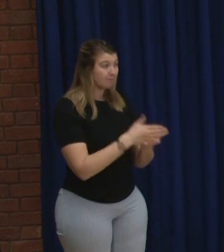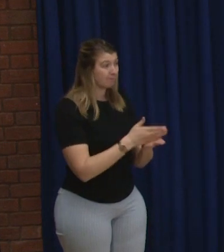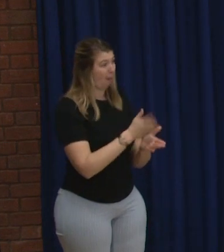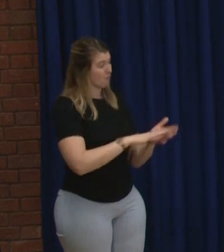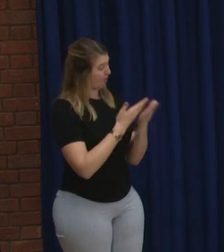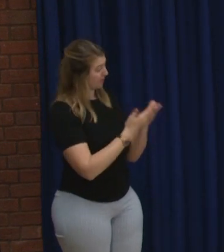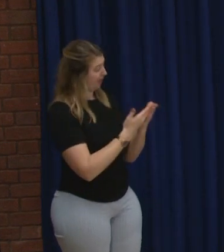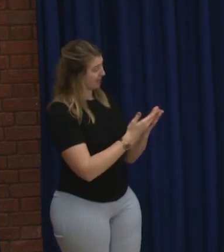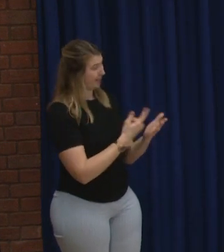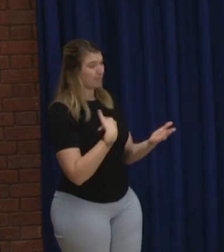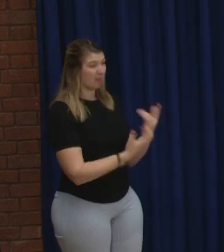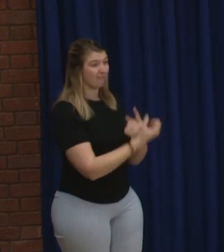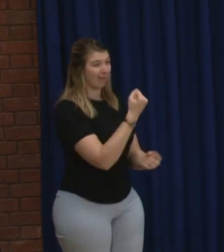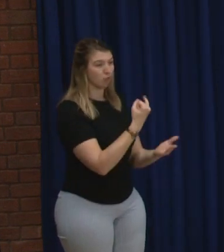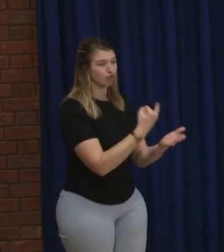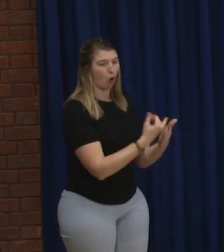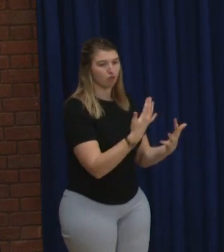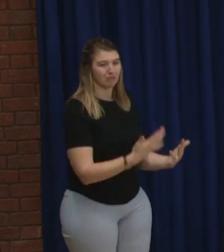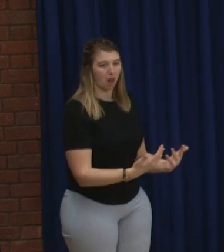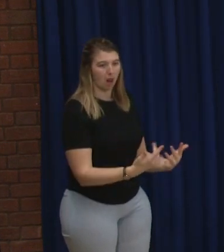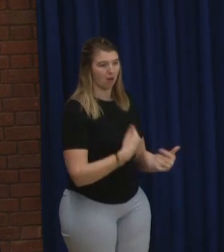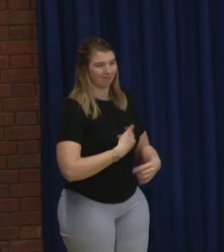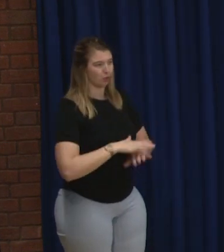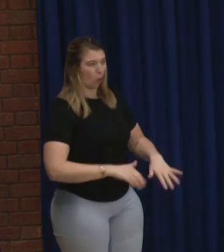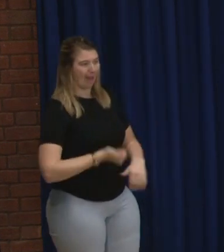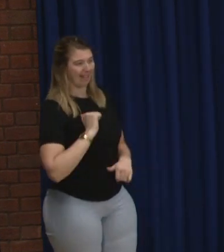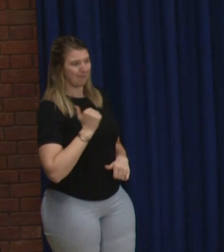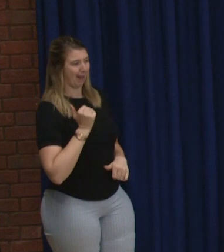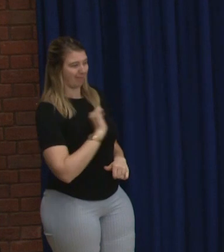we thought, that we didn't expect, we got really annoyed by I thought about